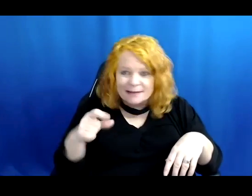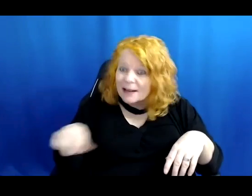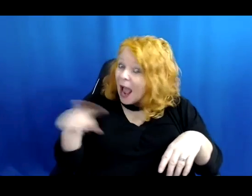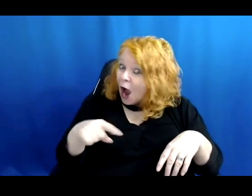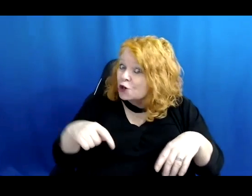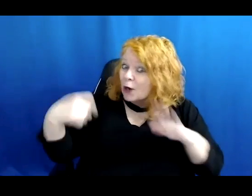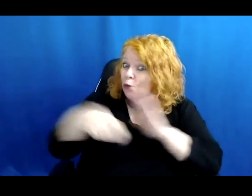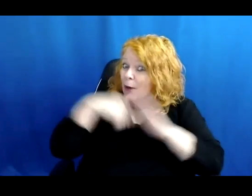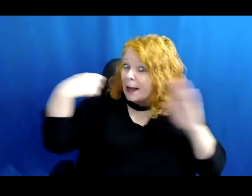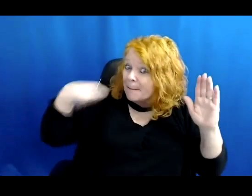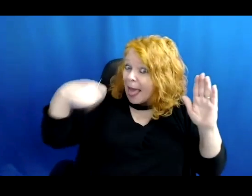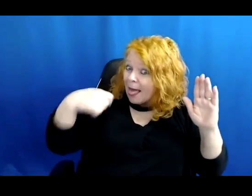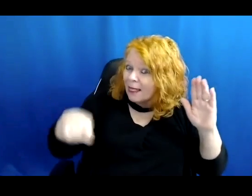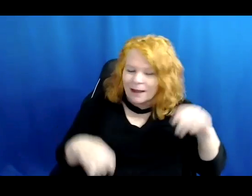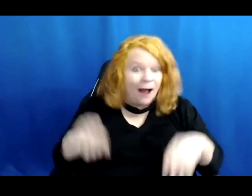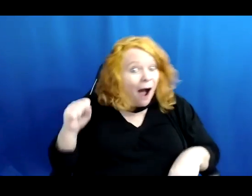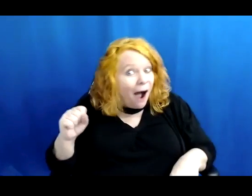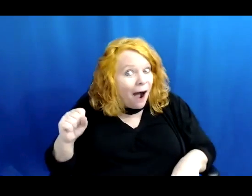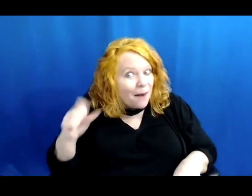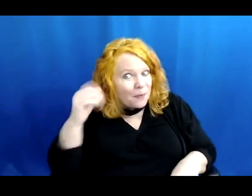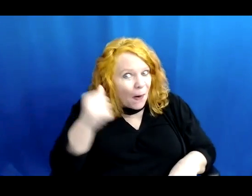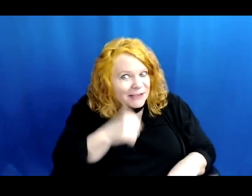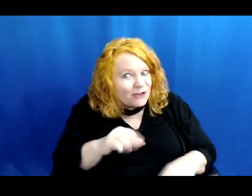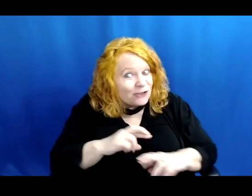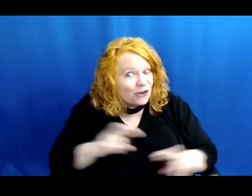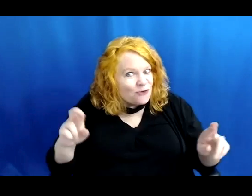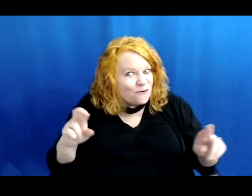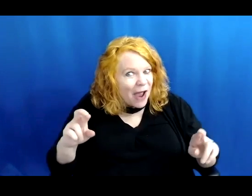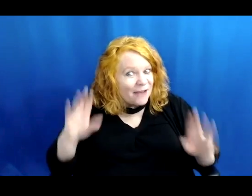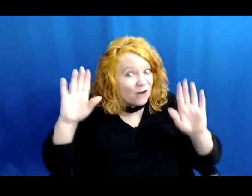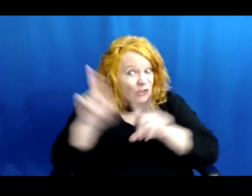Boys and girls are you ready? It's super star bell ringing time. It’s exciting isn’t